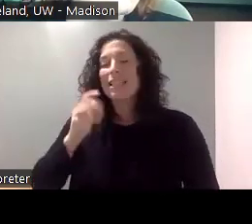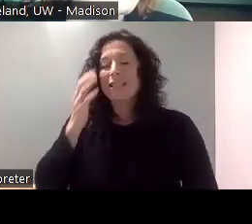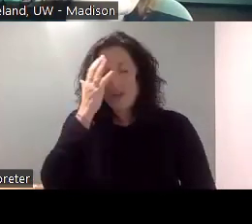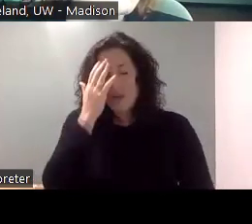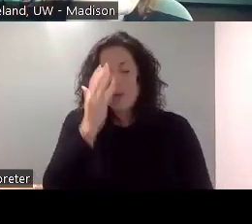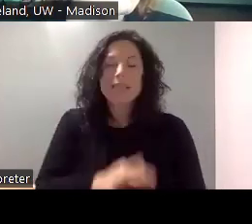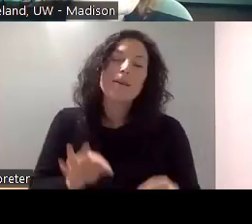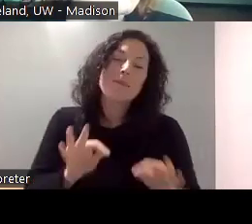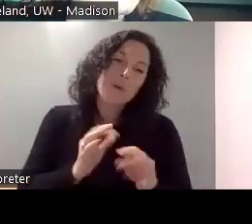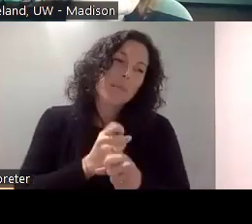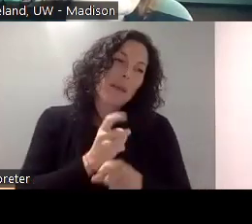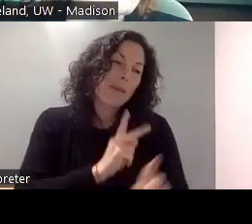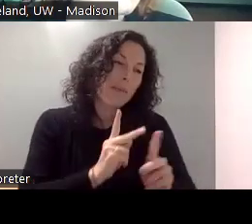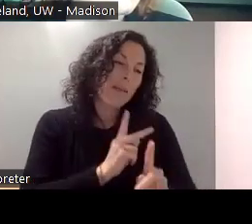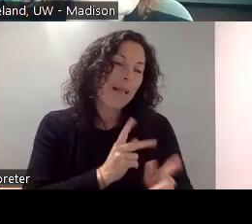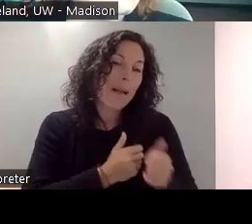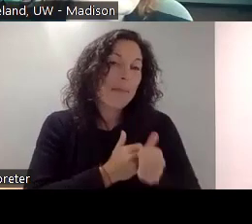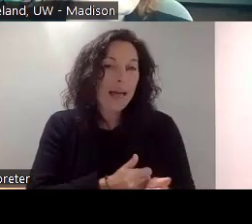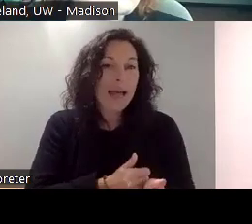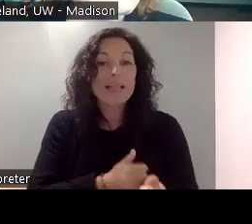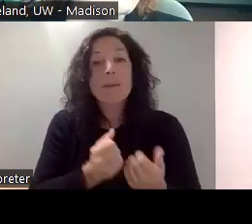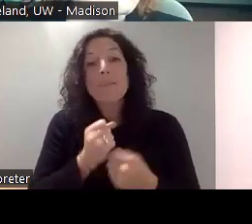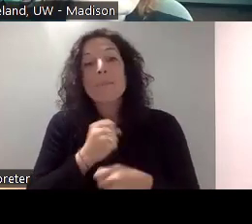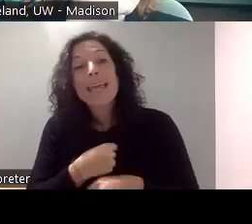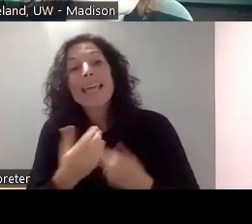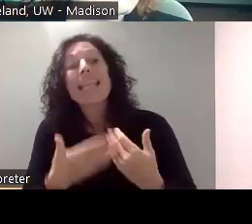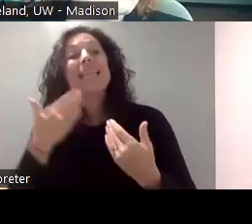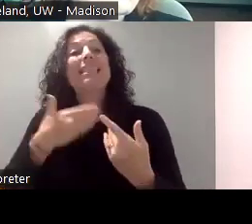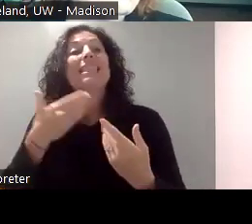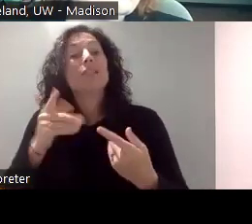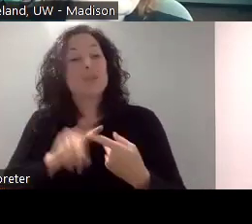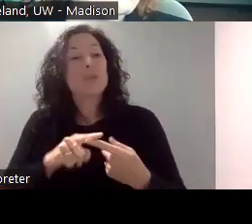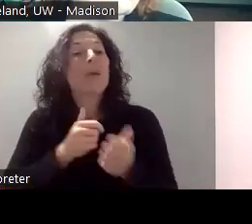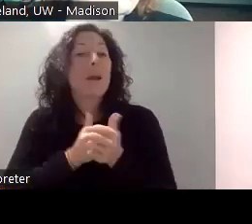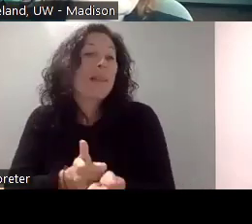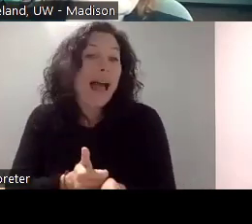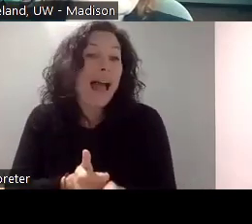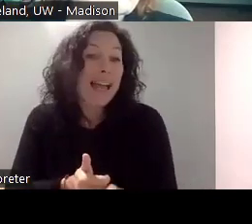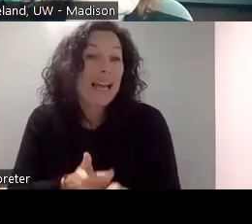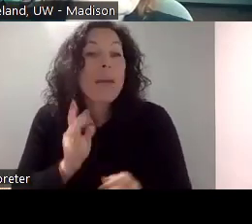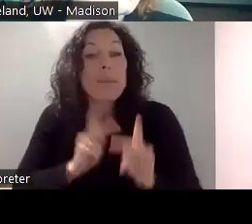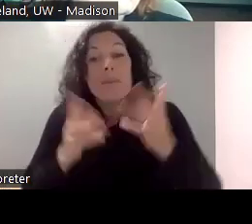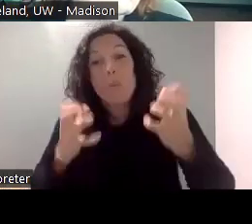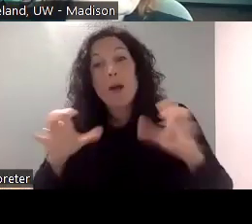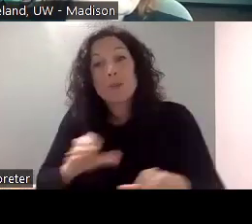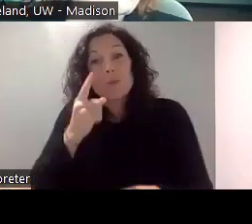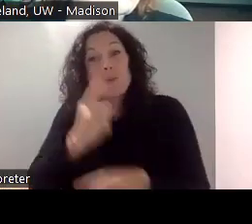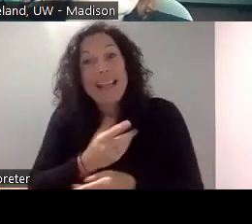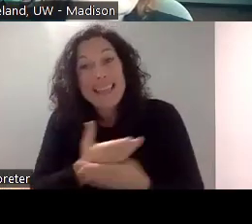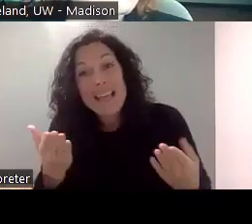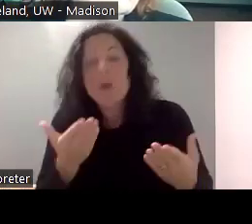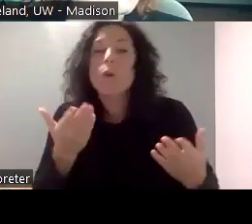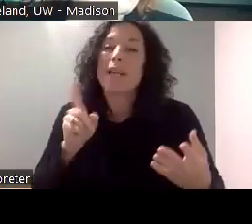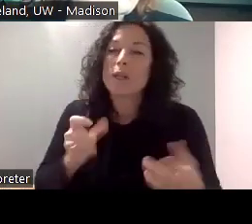is making it easy to comply. People want to do the right thing. We need to make it easier for people to comply